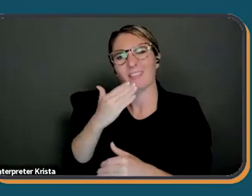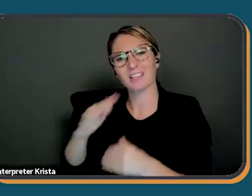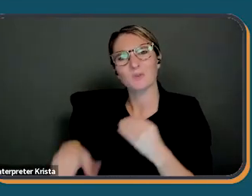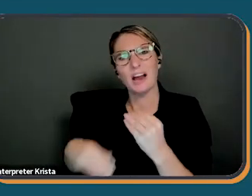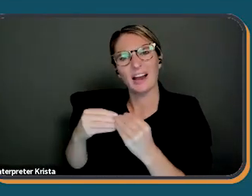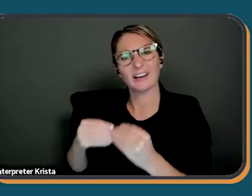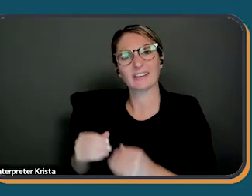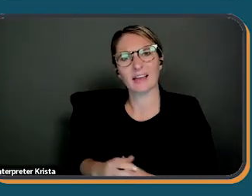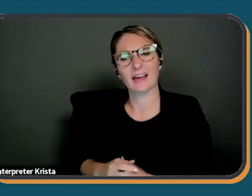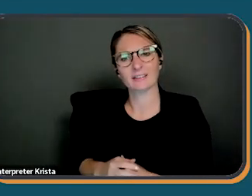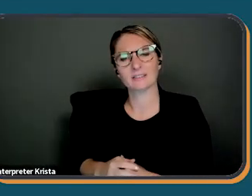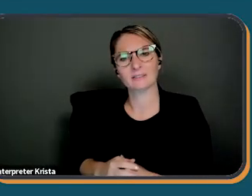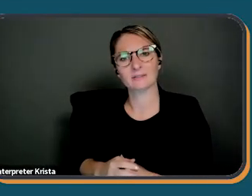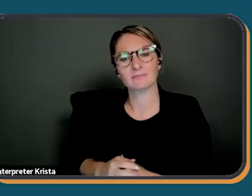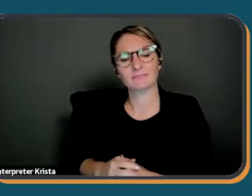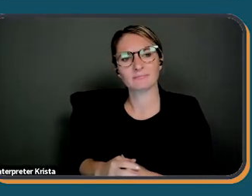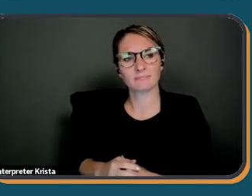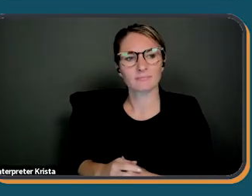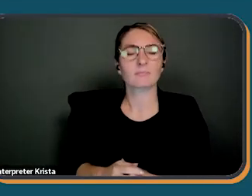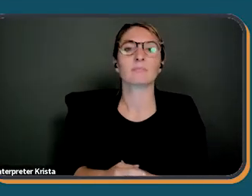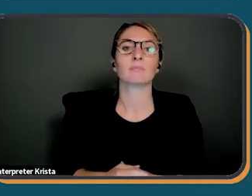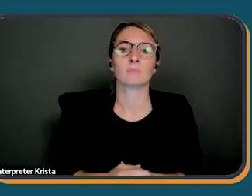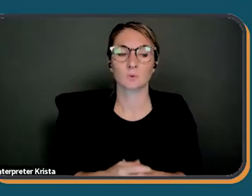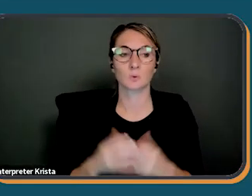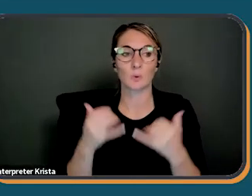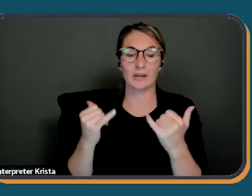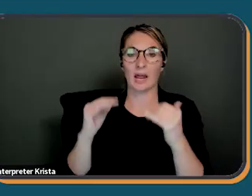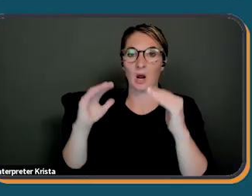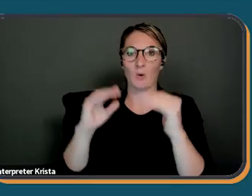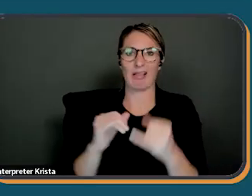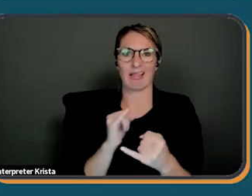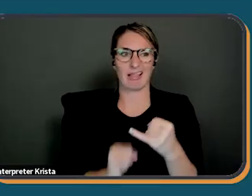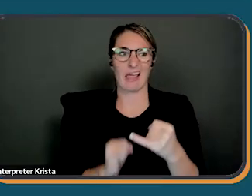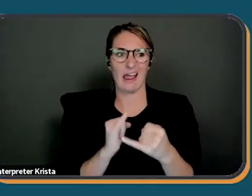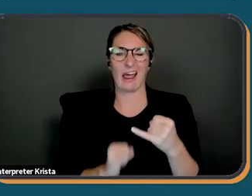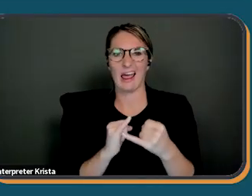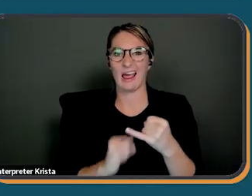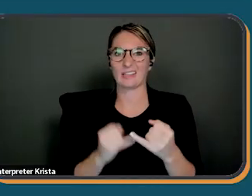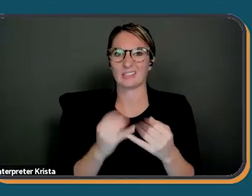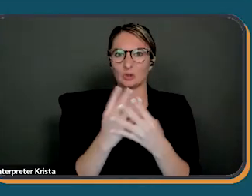Brooke Cruz: Thanks for adding that in. We'll get into our last screening now,